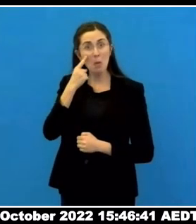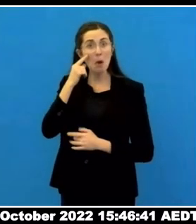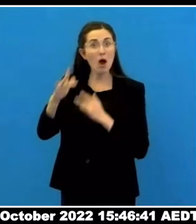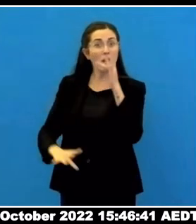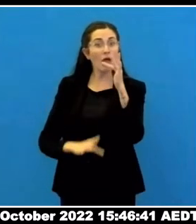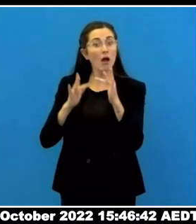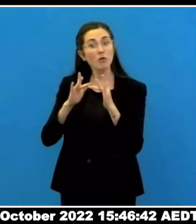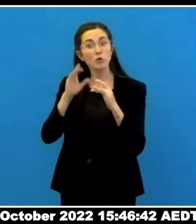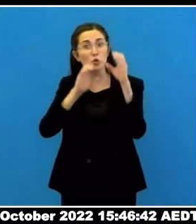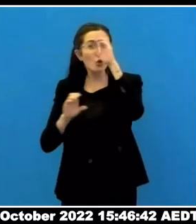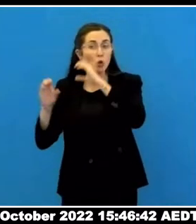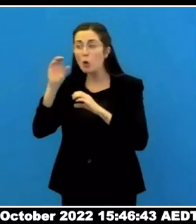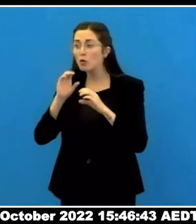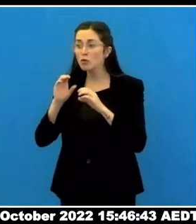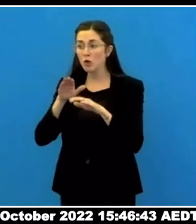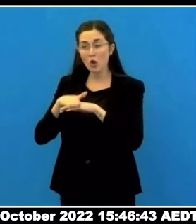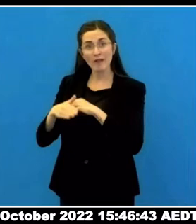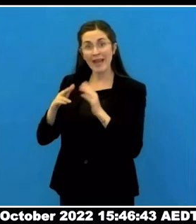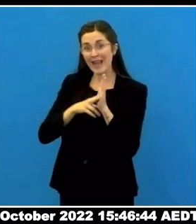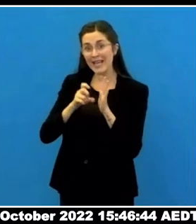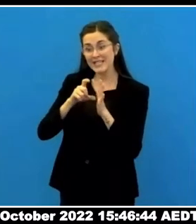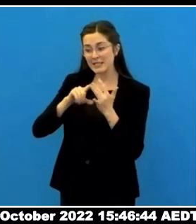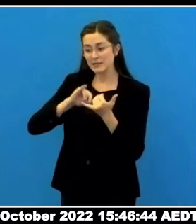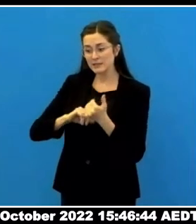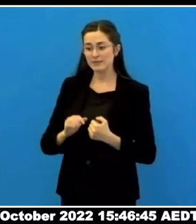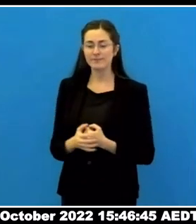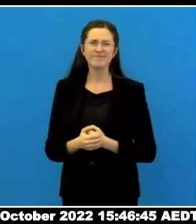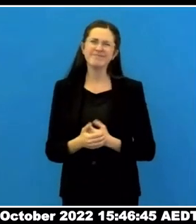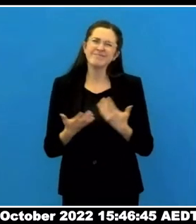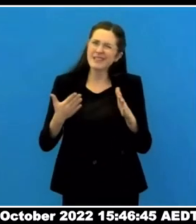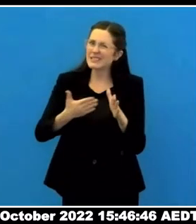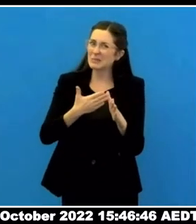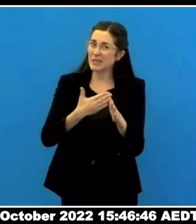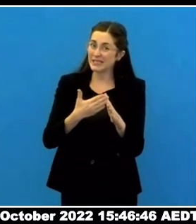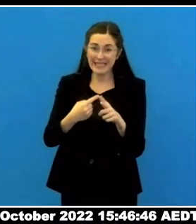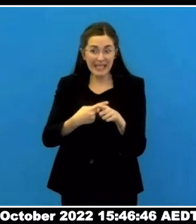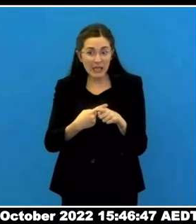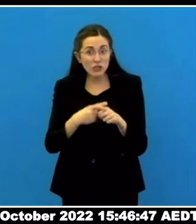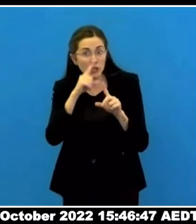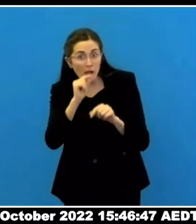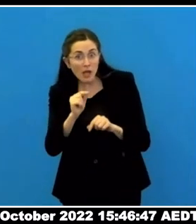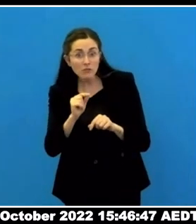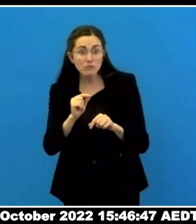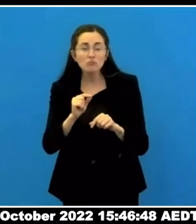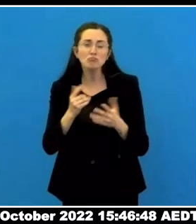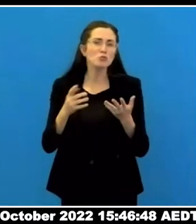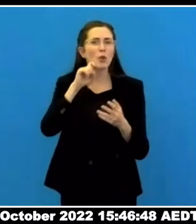to find out about the NDIS? It depends if they have the language in English. They might use it. You know.